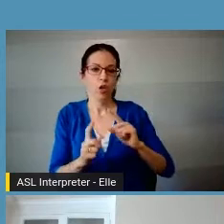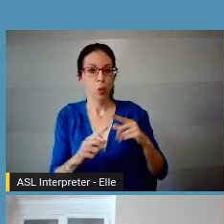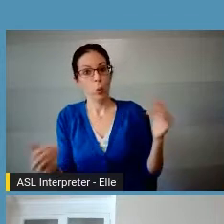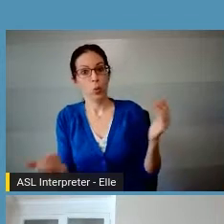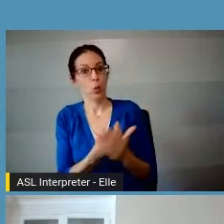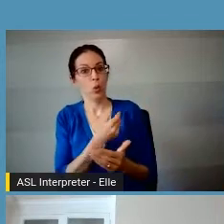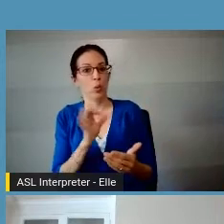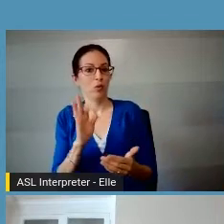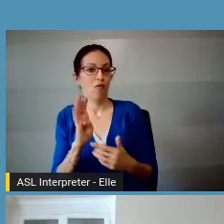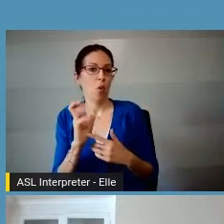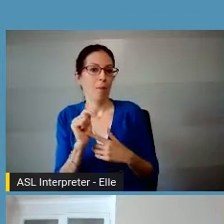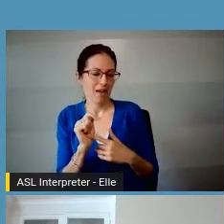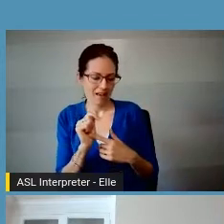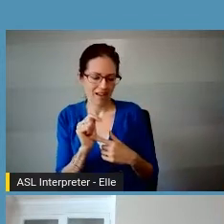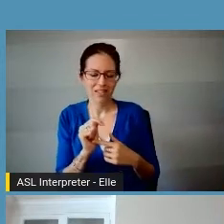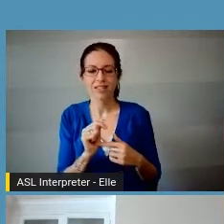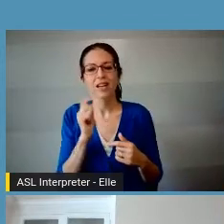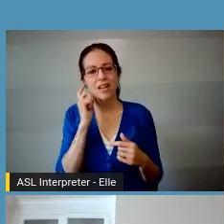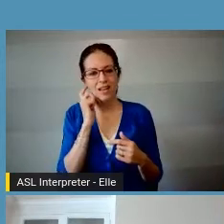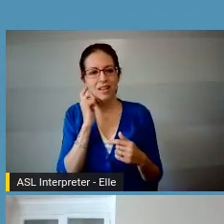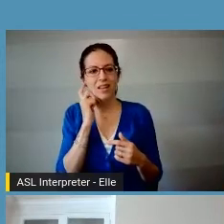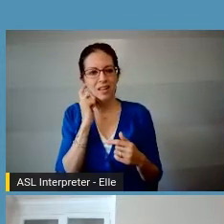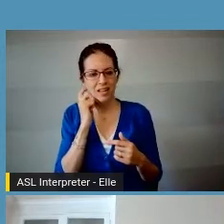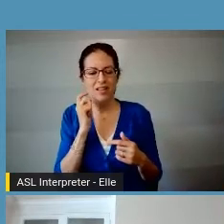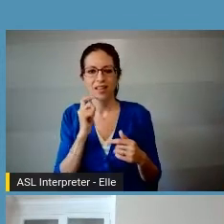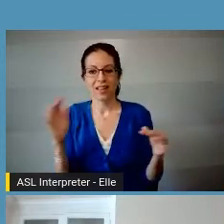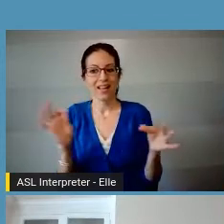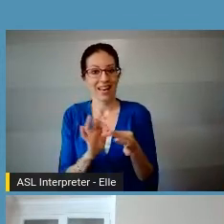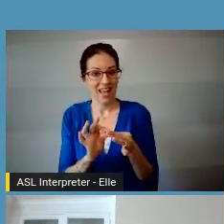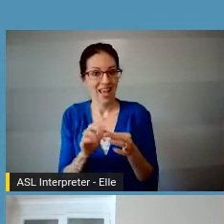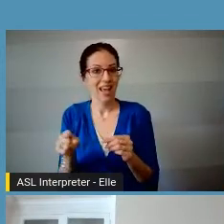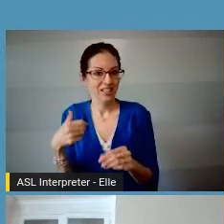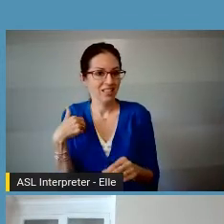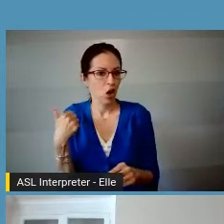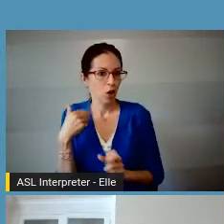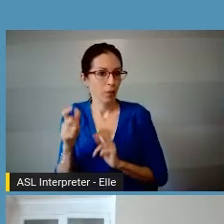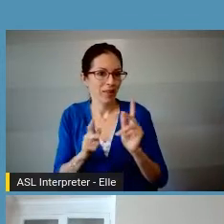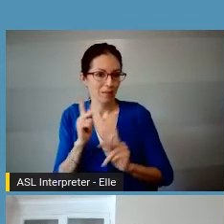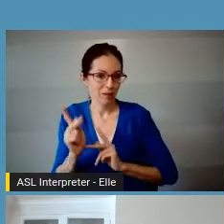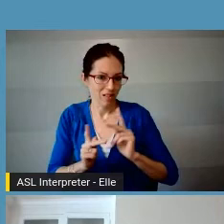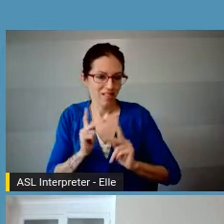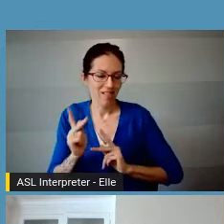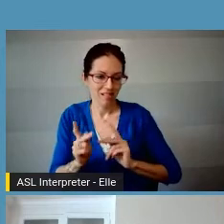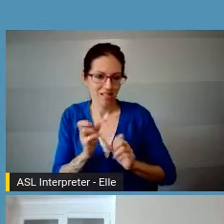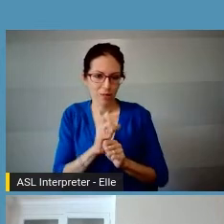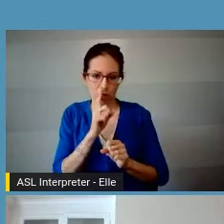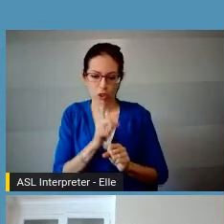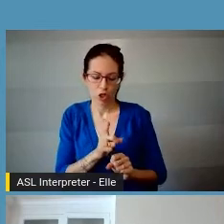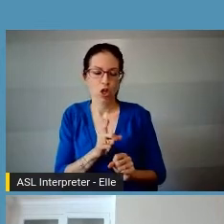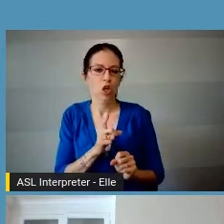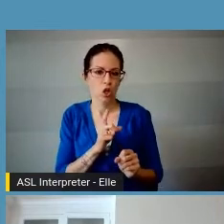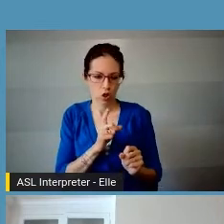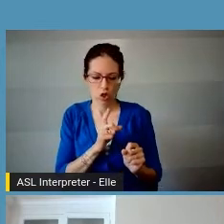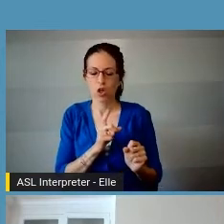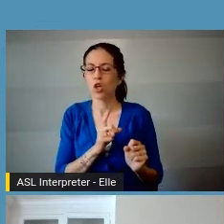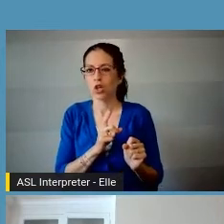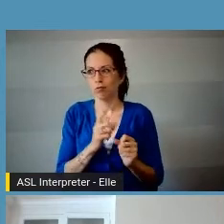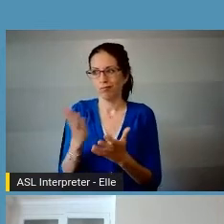away, tie-in young people so that you are drawing young people to the website.